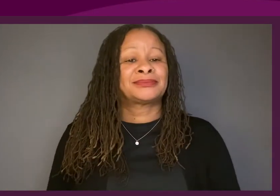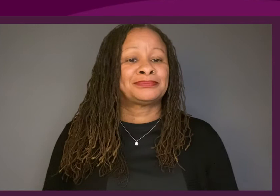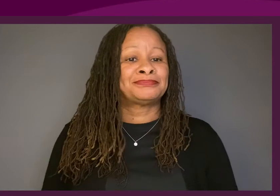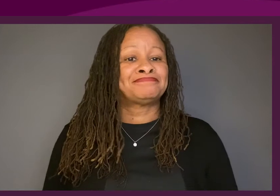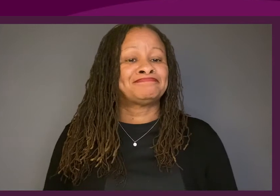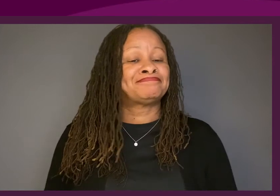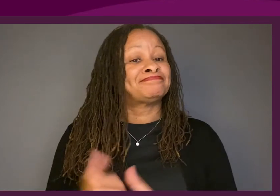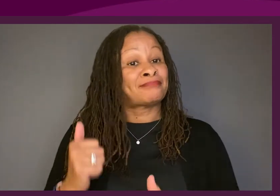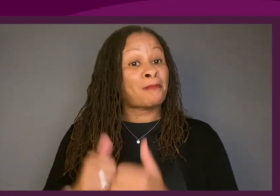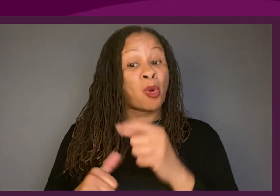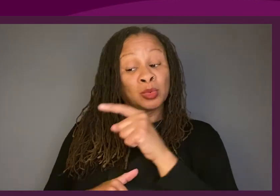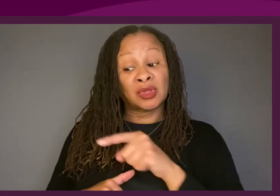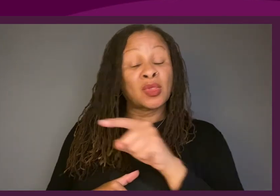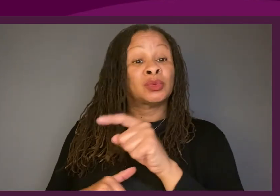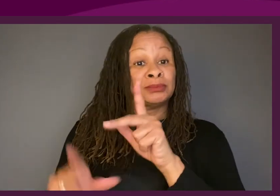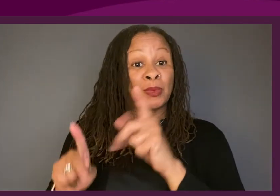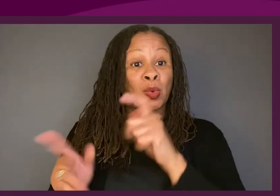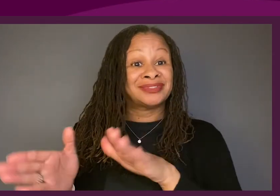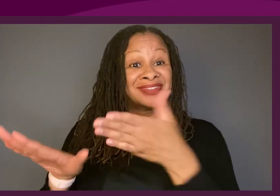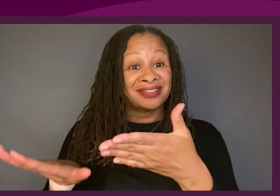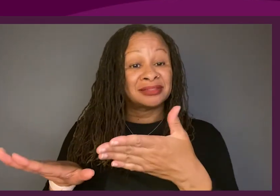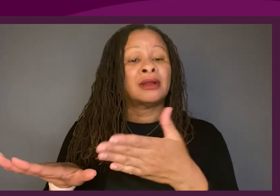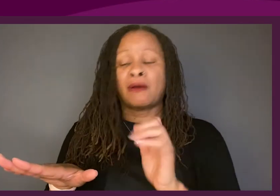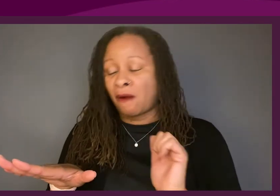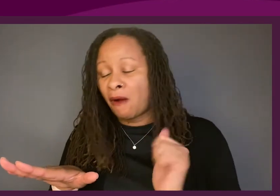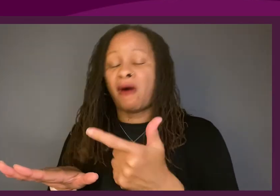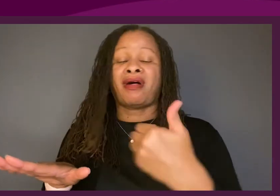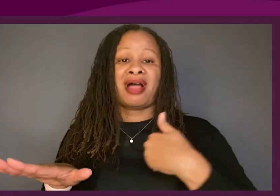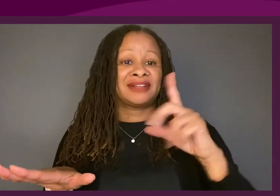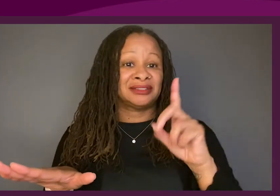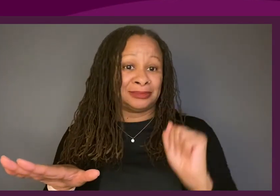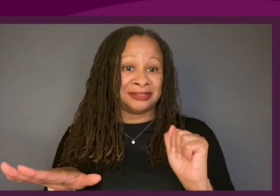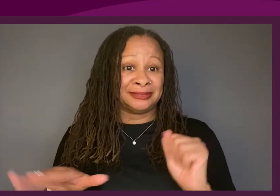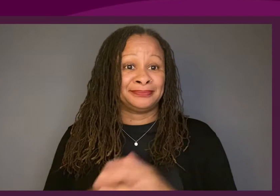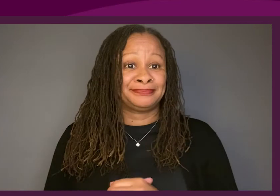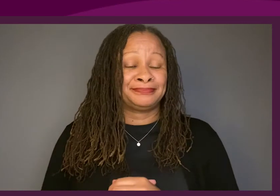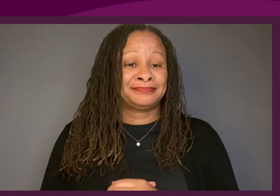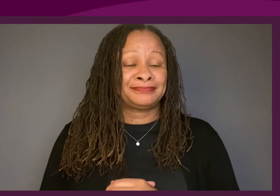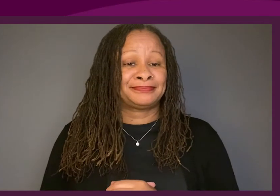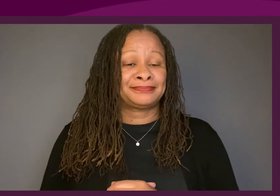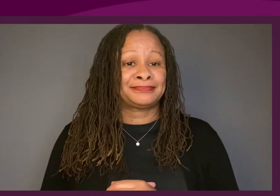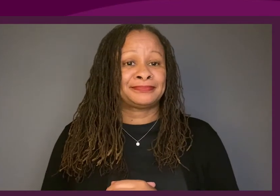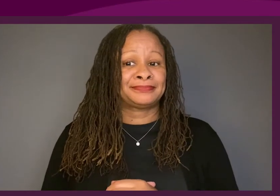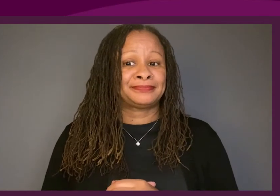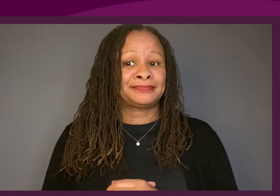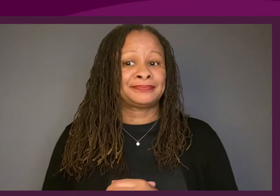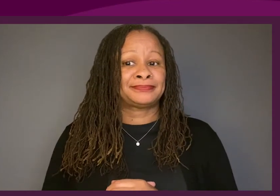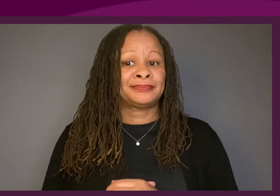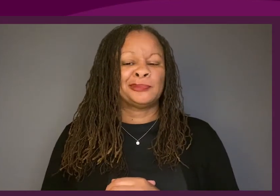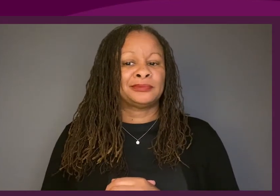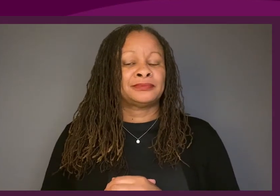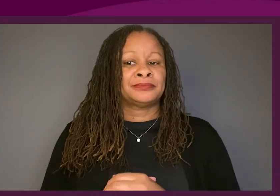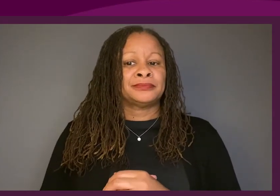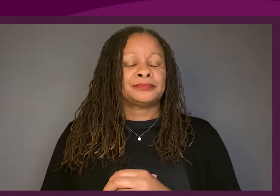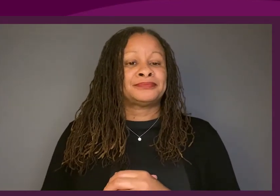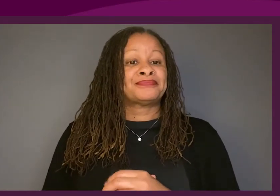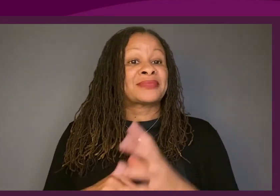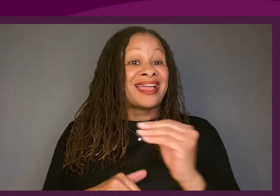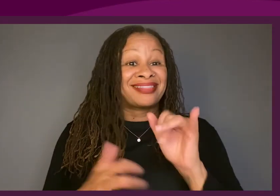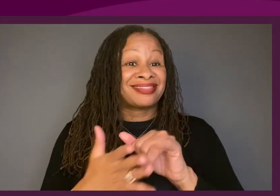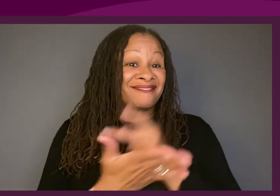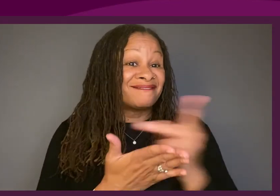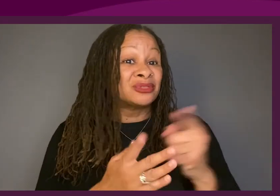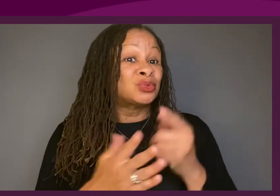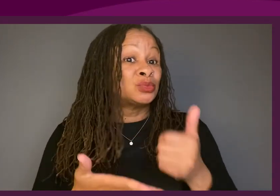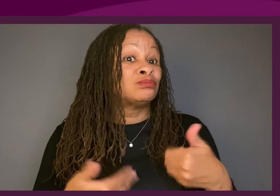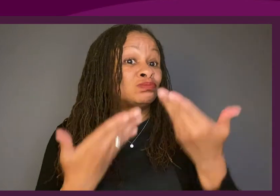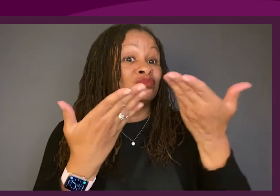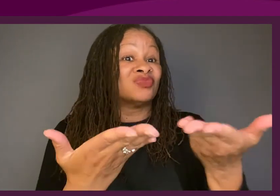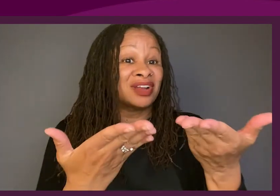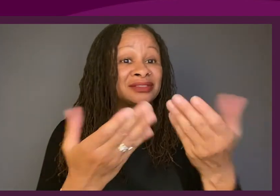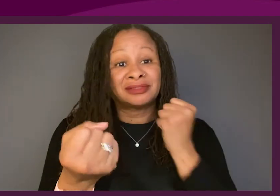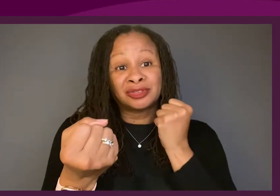And the failure to provide the supports and services that these individuals should have